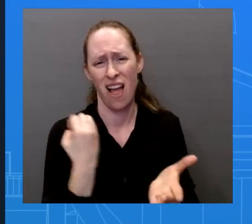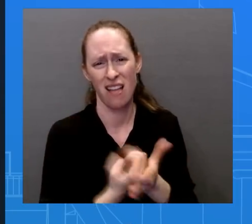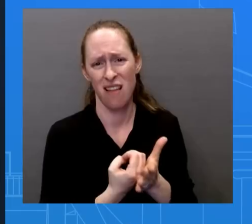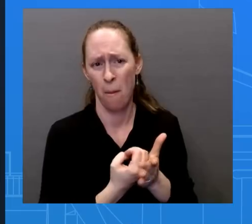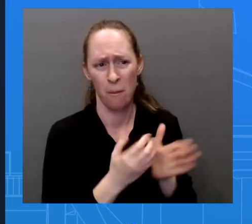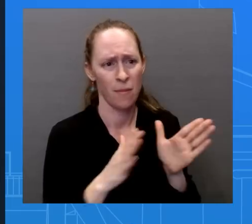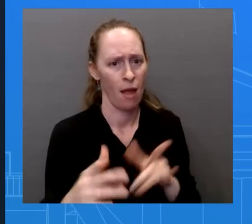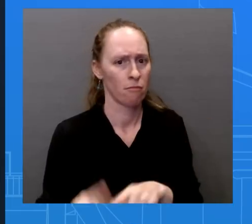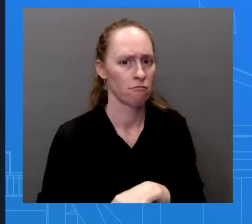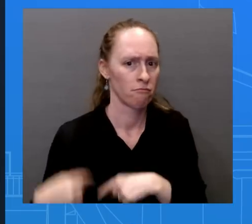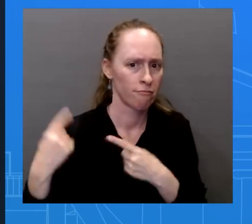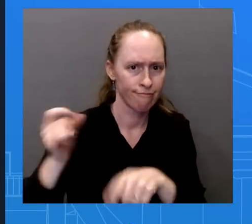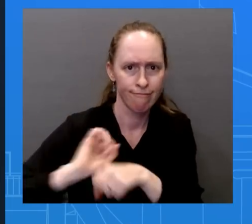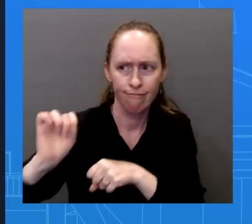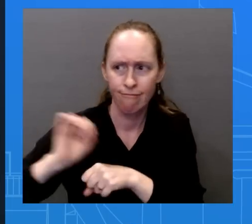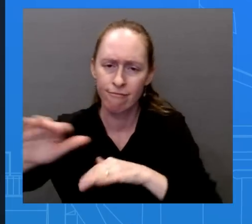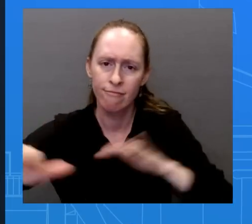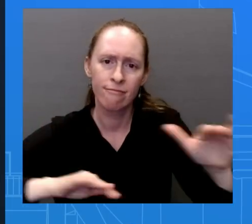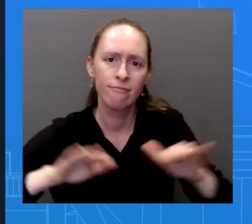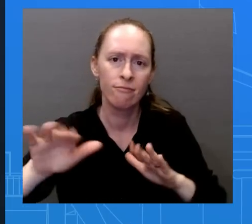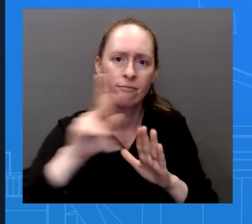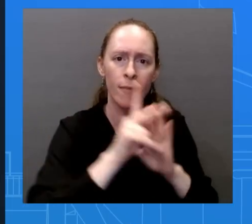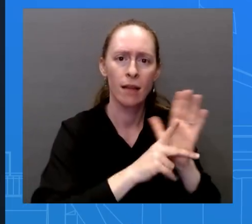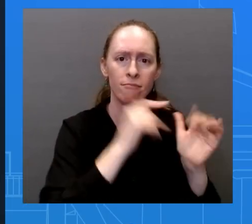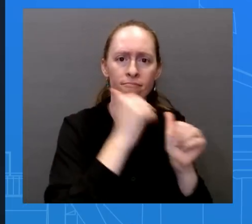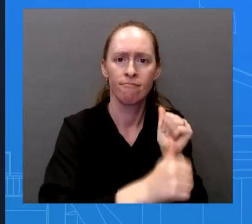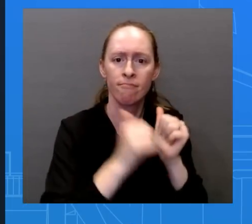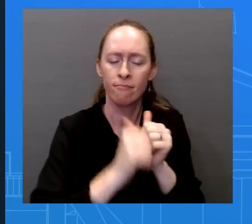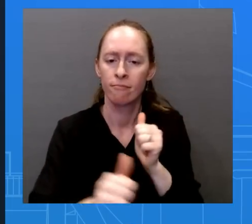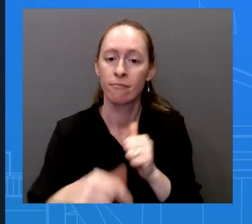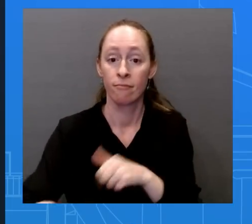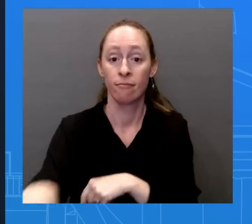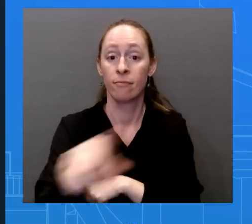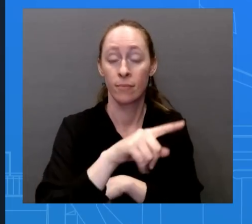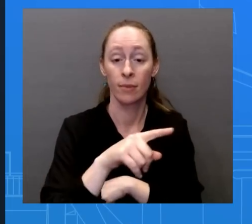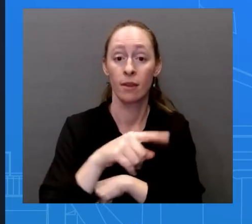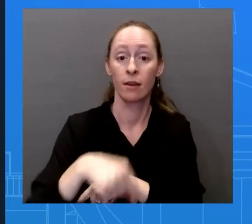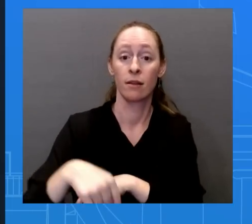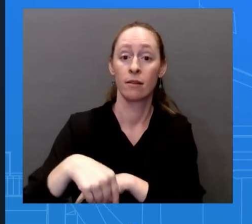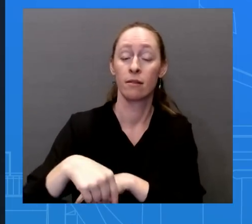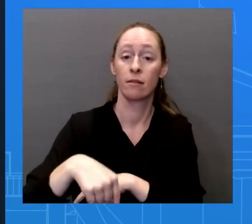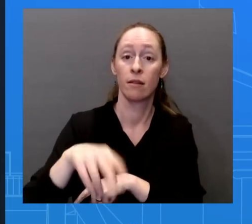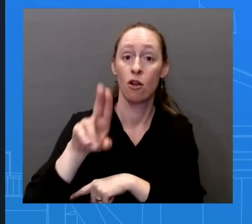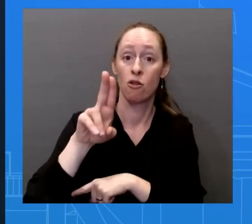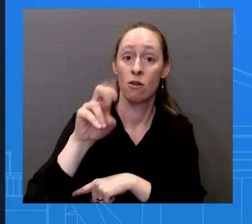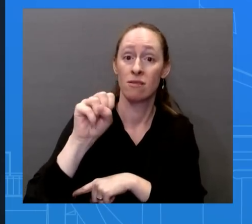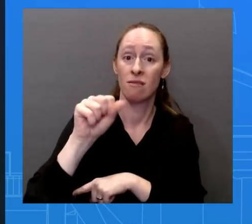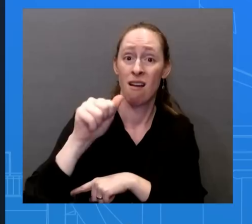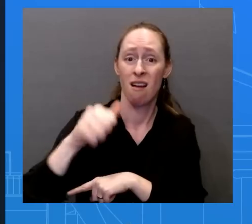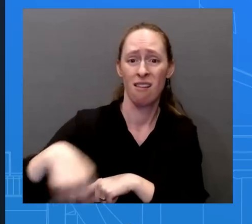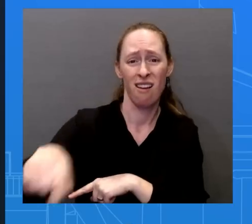the United States of America is in a stronger position than any other country to nagiva- --